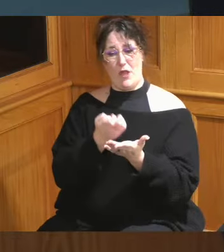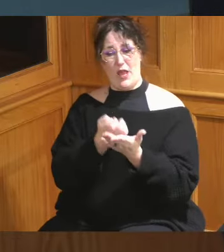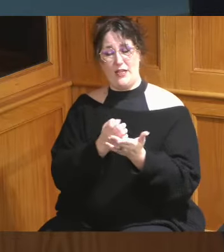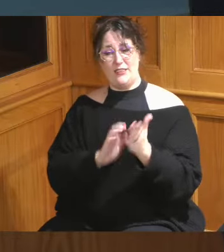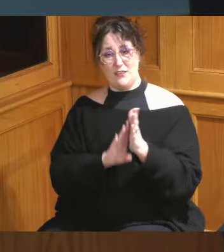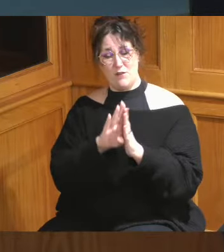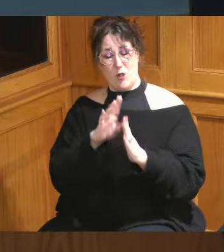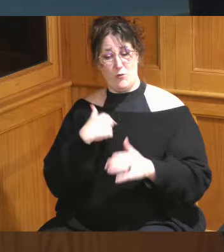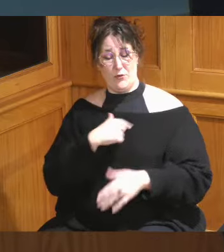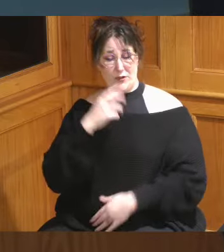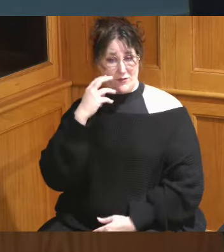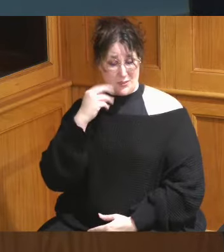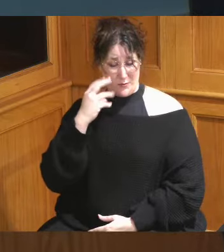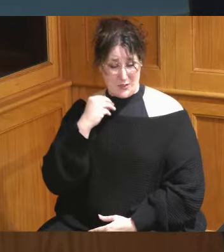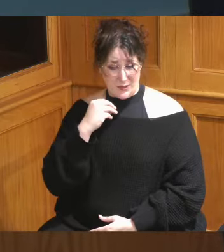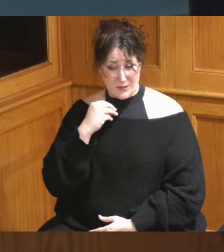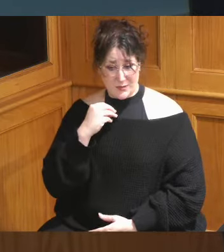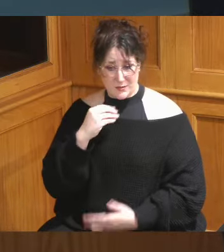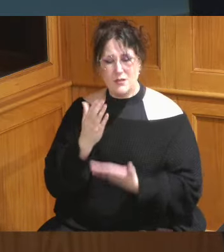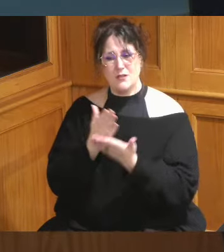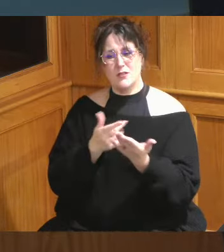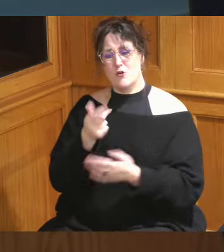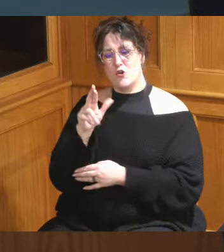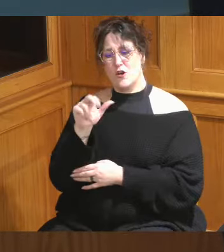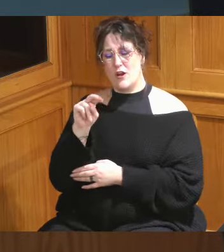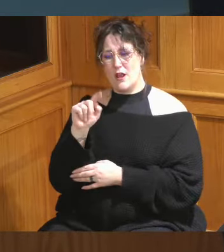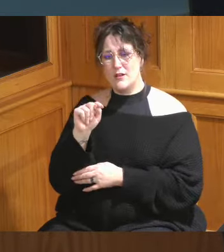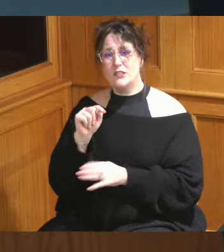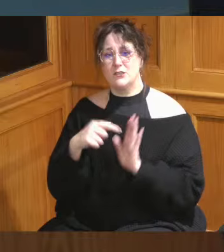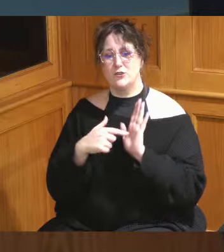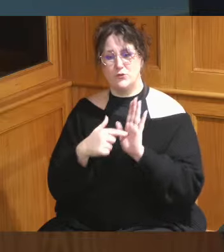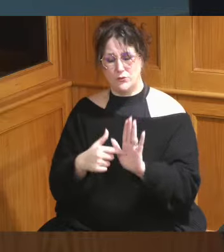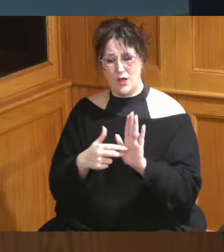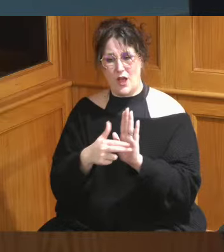while you know some of these grants that were highlighted the revitalization grant for instance